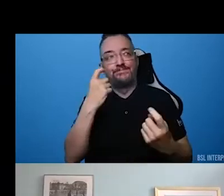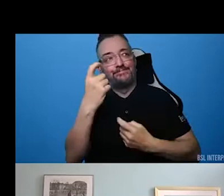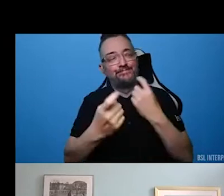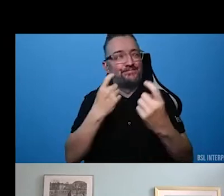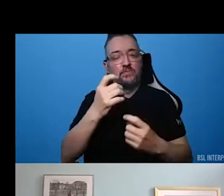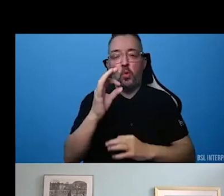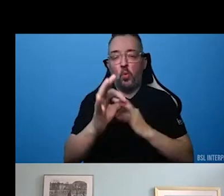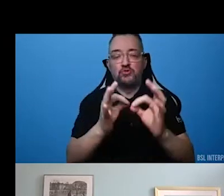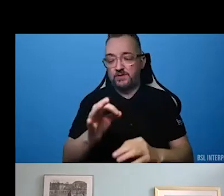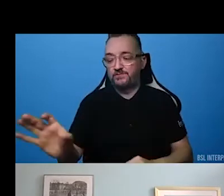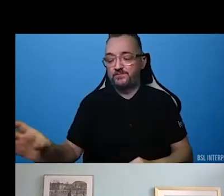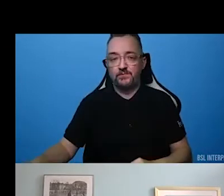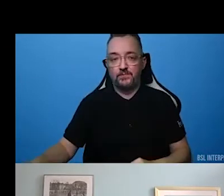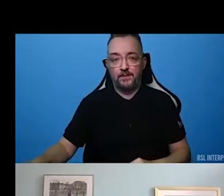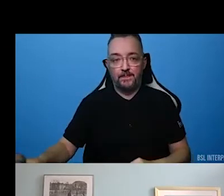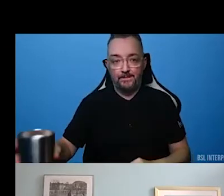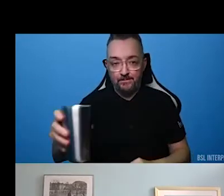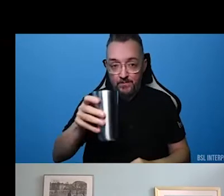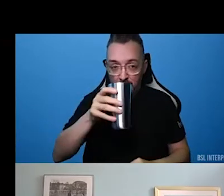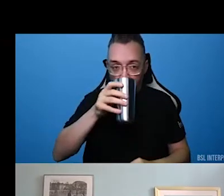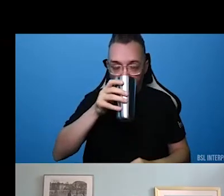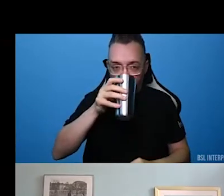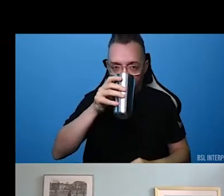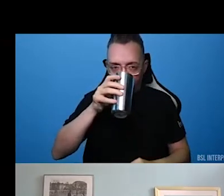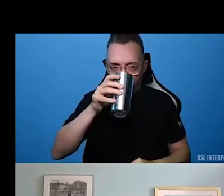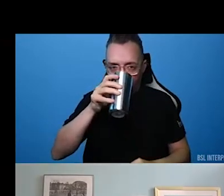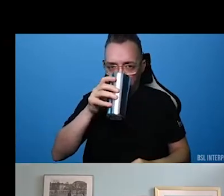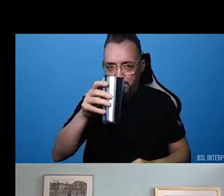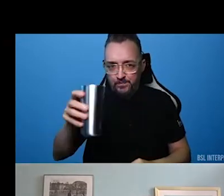So just a quick overview about Scotland and the slave trade